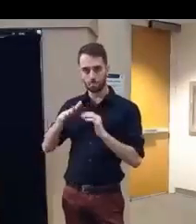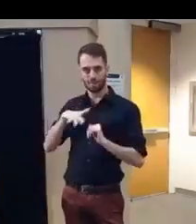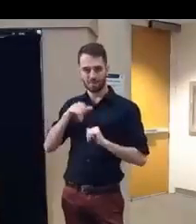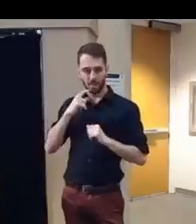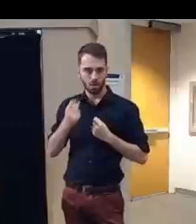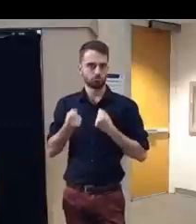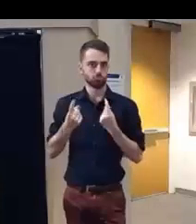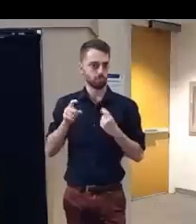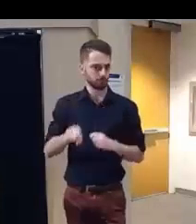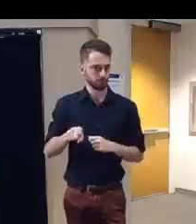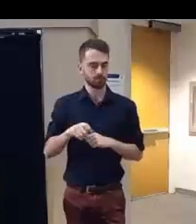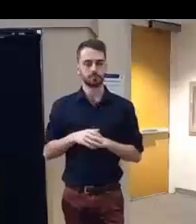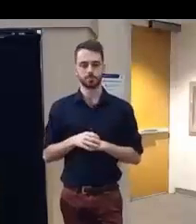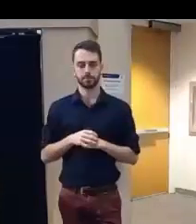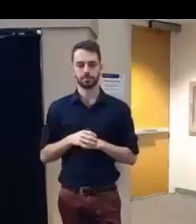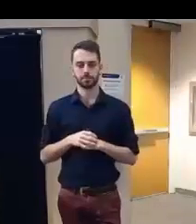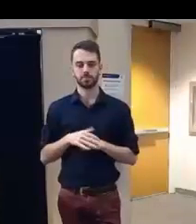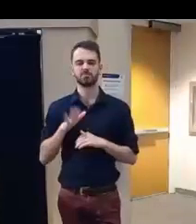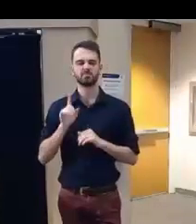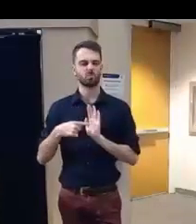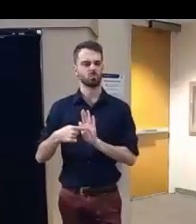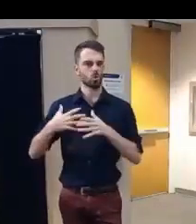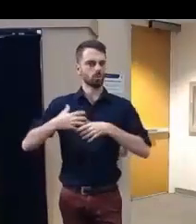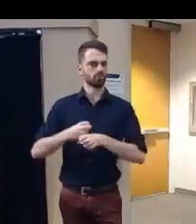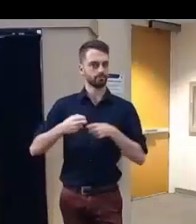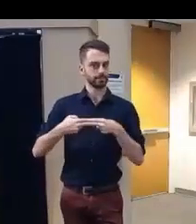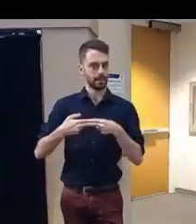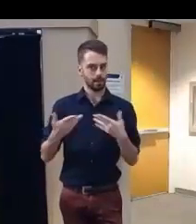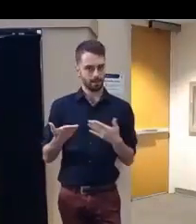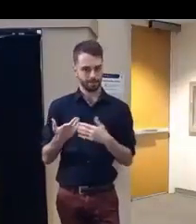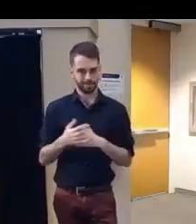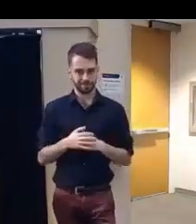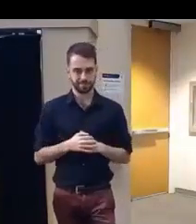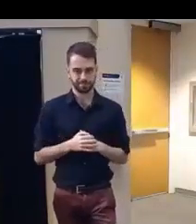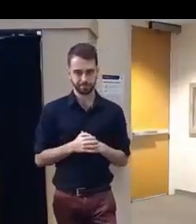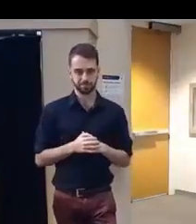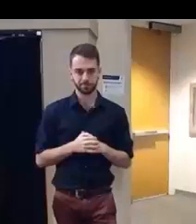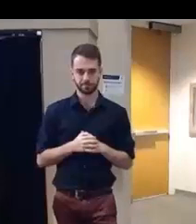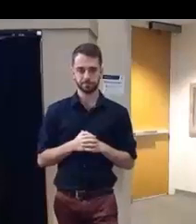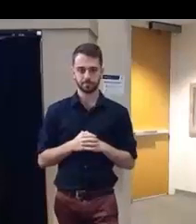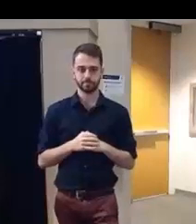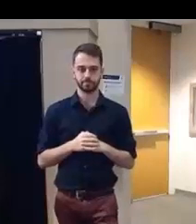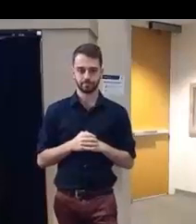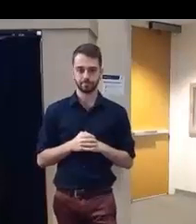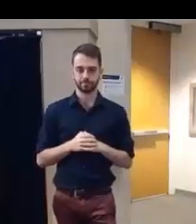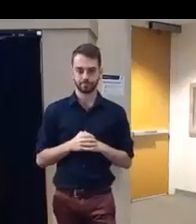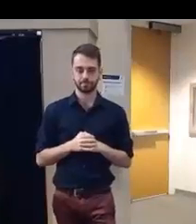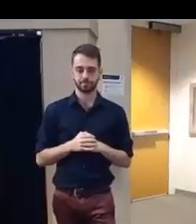um and this this slide here really highlights that for our program many of our trainees are not